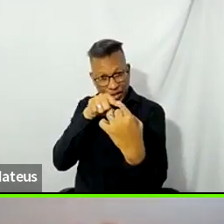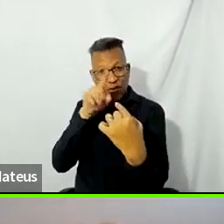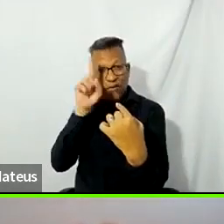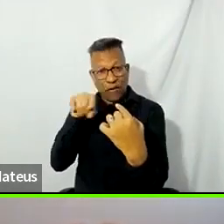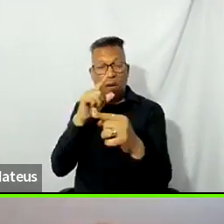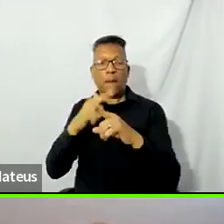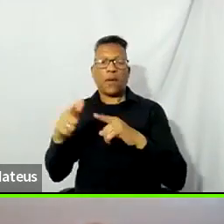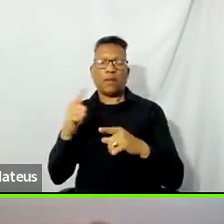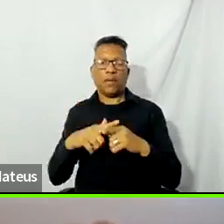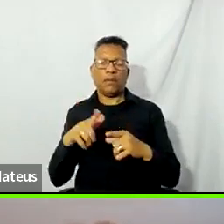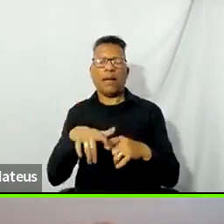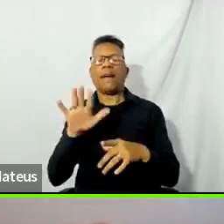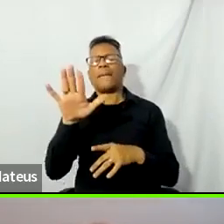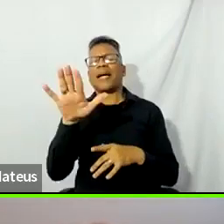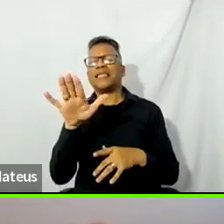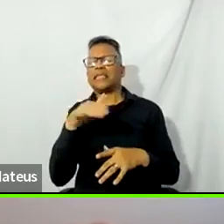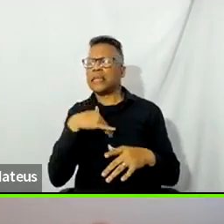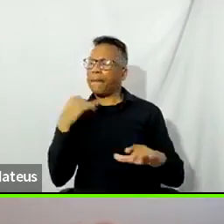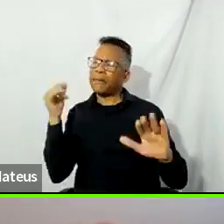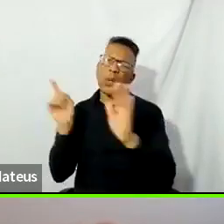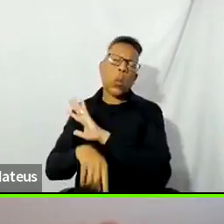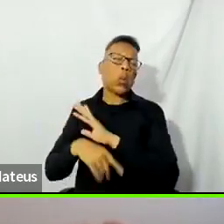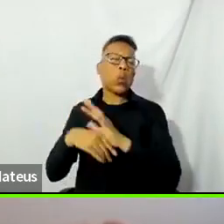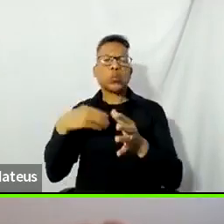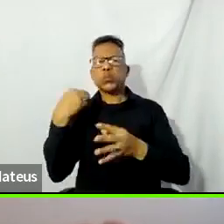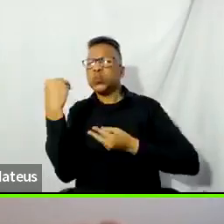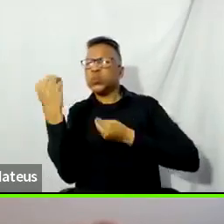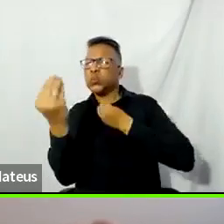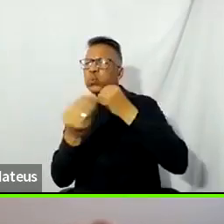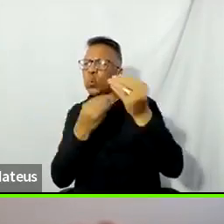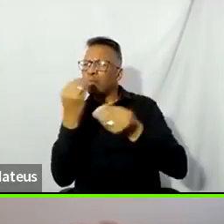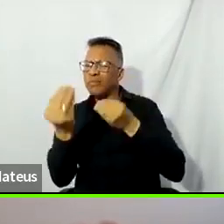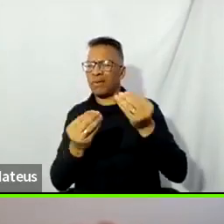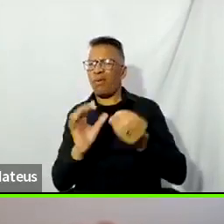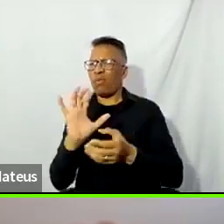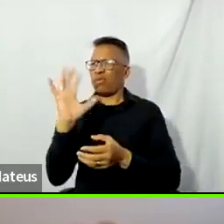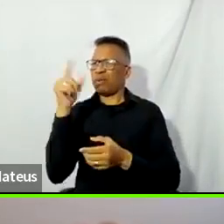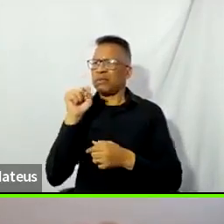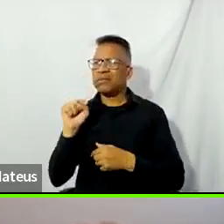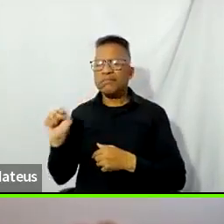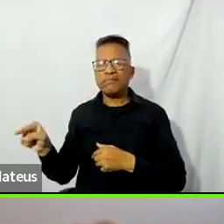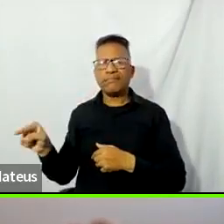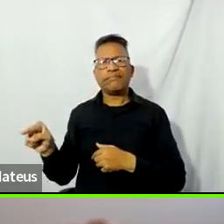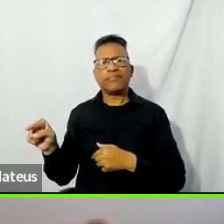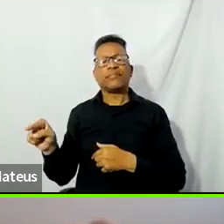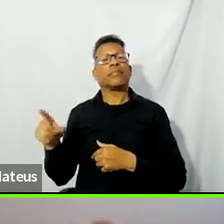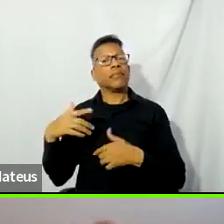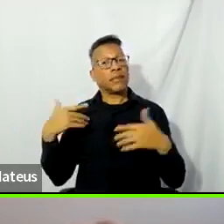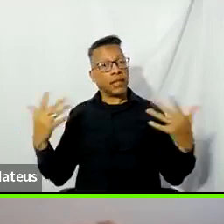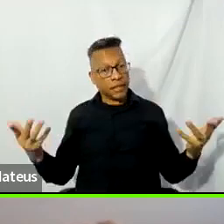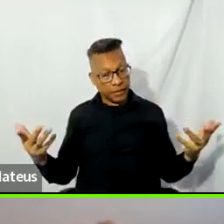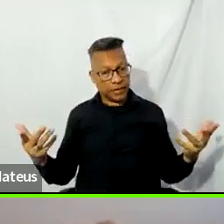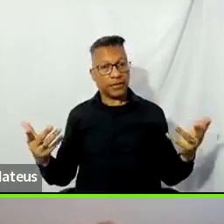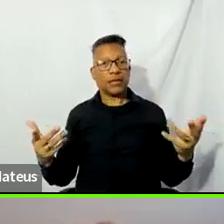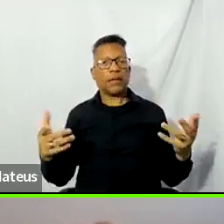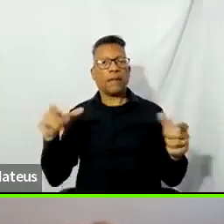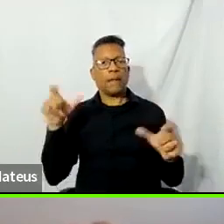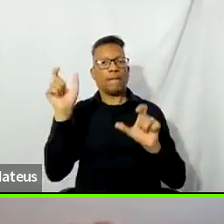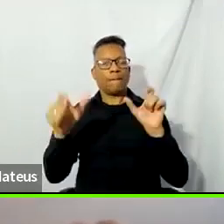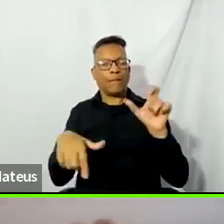that that's the problem but the but the question of of how how it , how it could be the case , how it could be the case that how it could be the case that t that that beings whose behavior